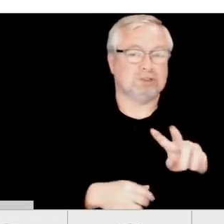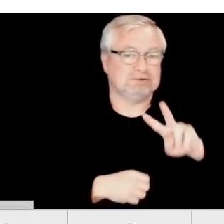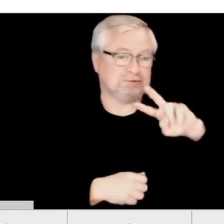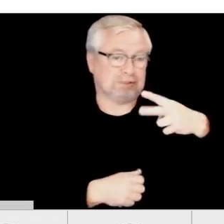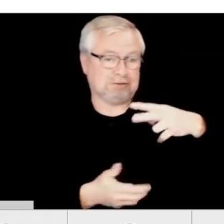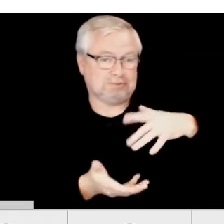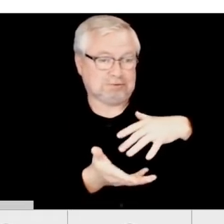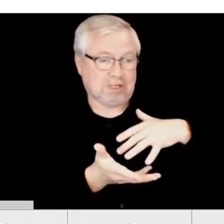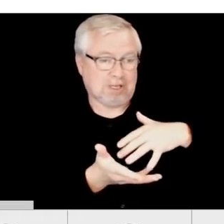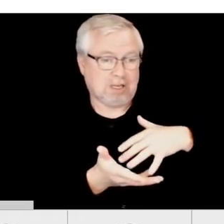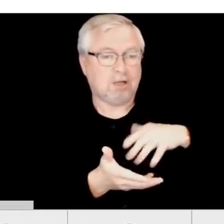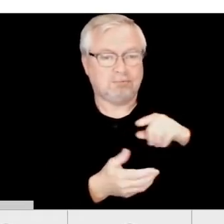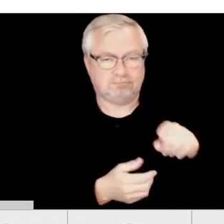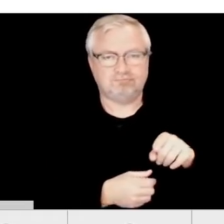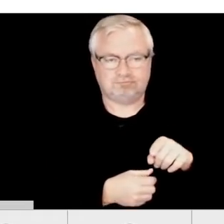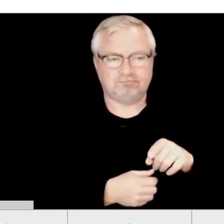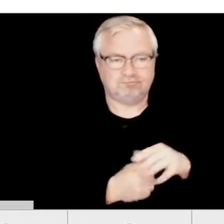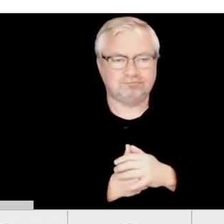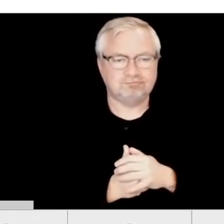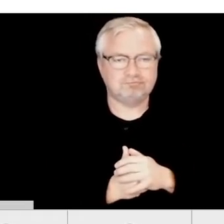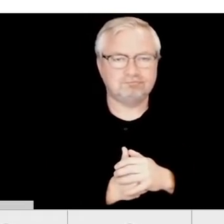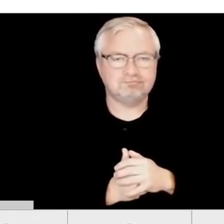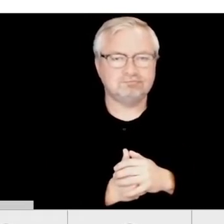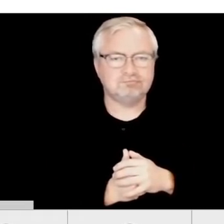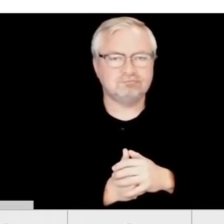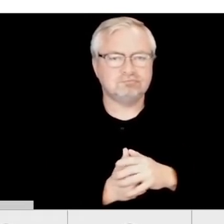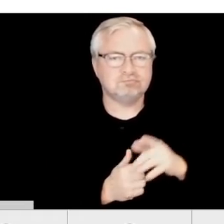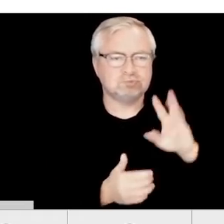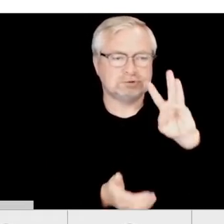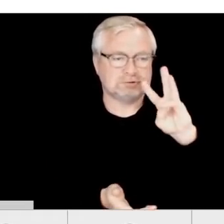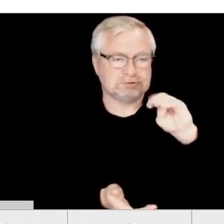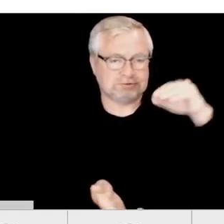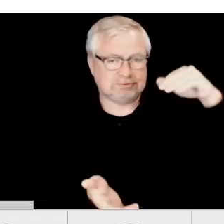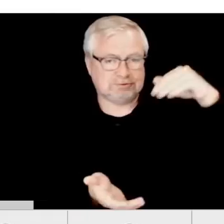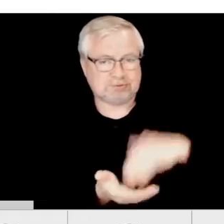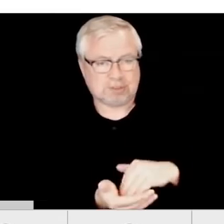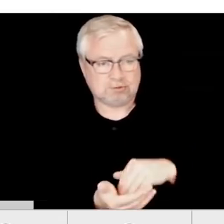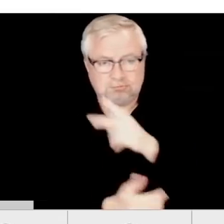close to 66,000 patients were hospitalized.